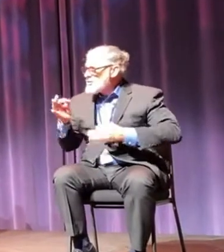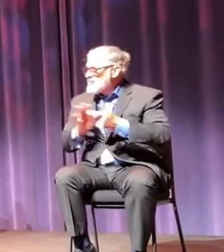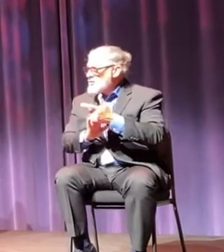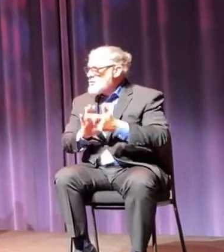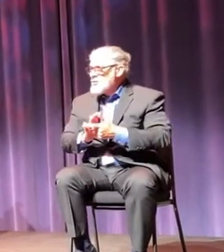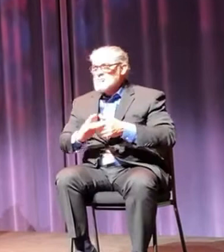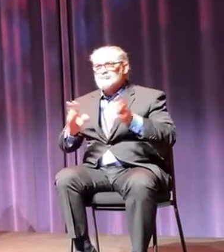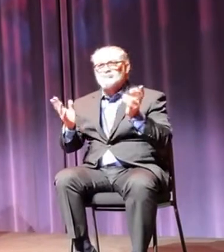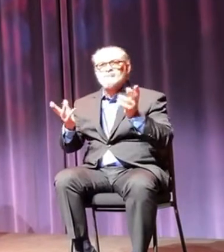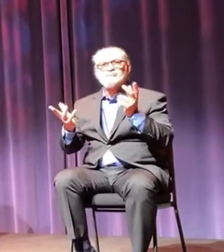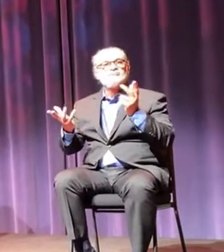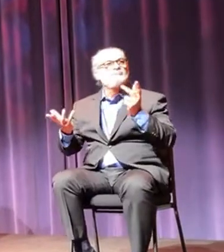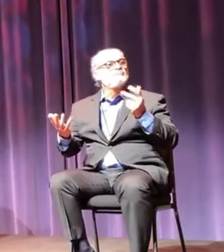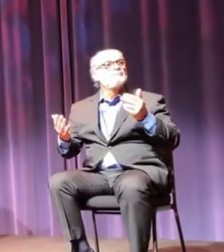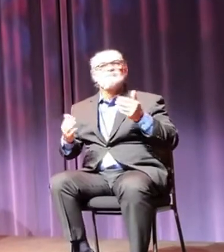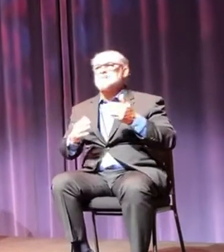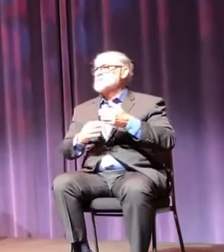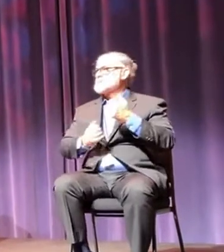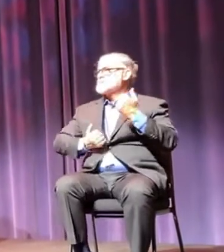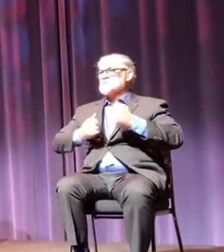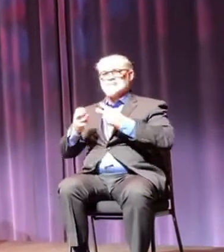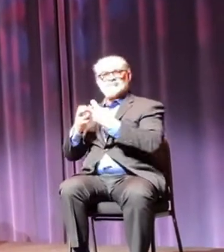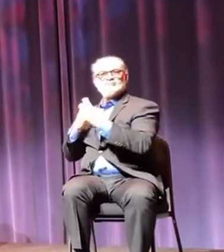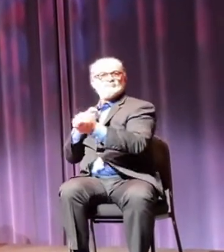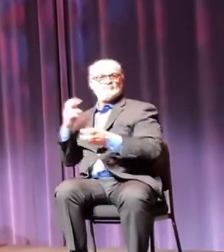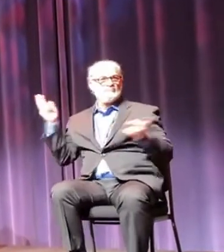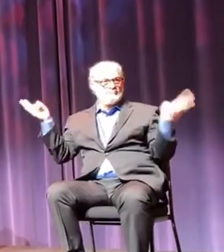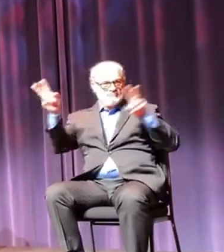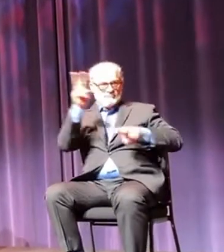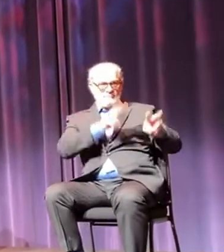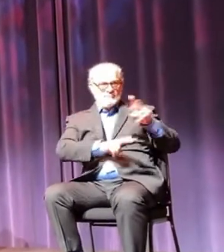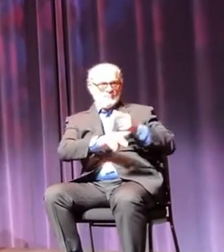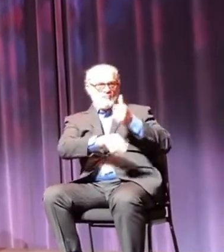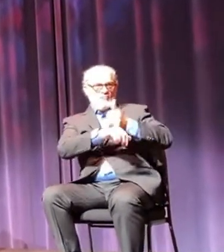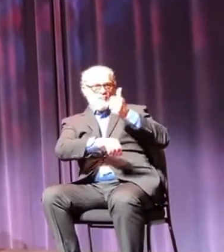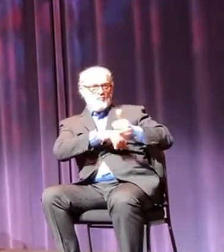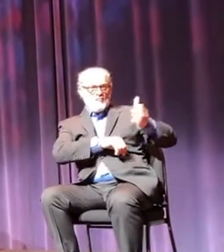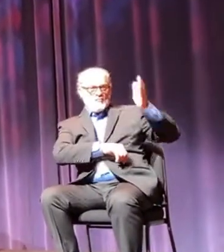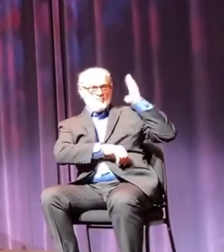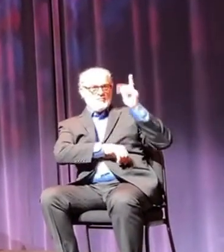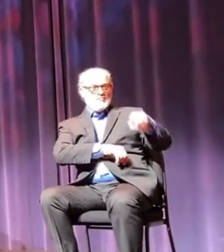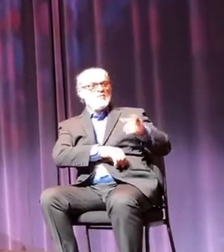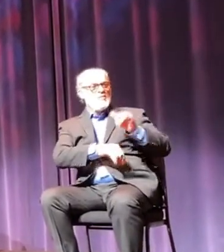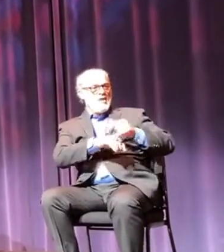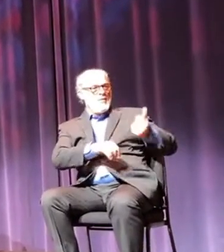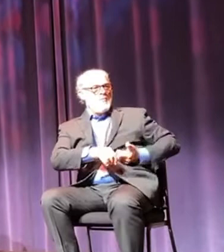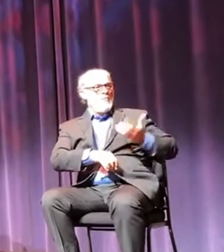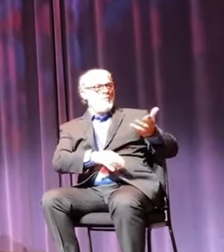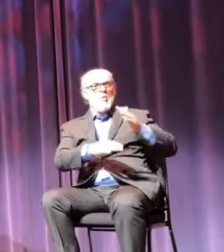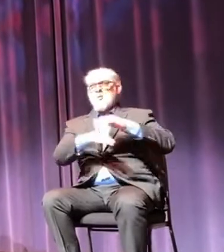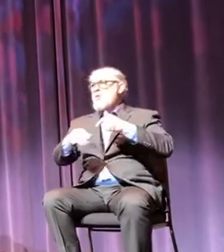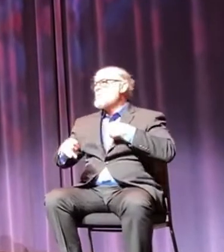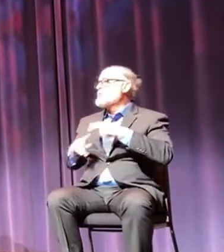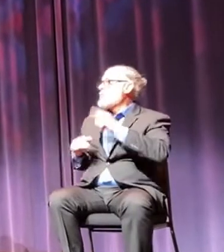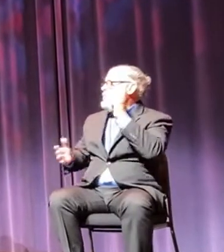The past standing accused, the future standing accusing. The poem calling me to witness.